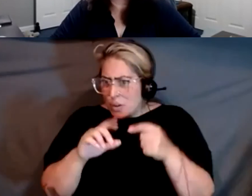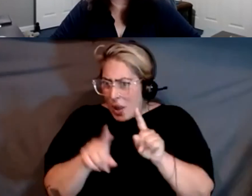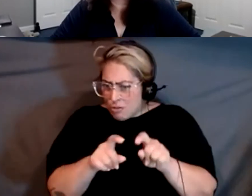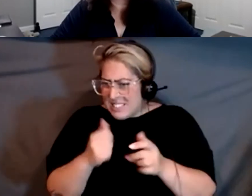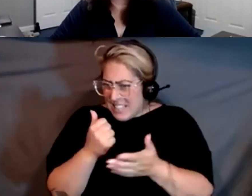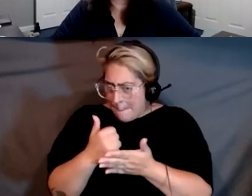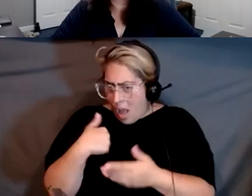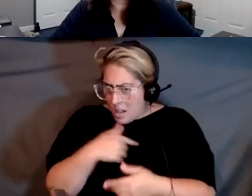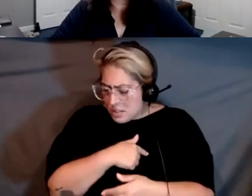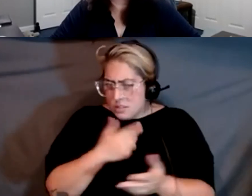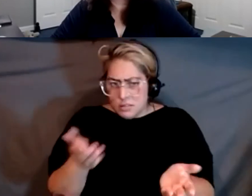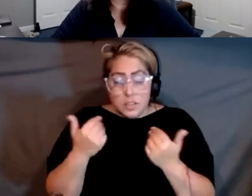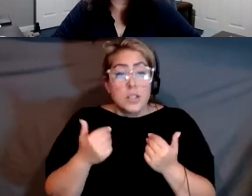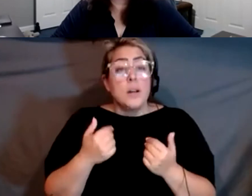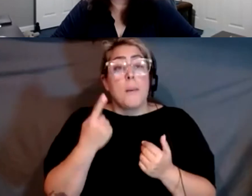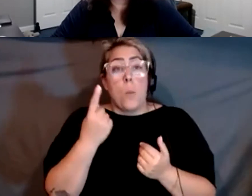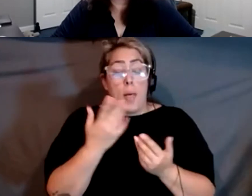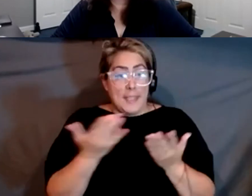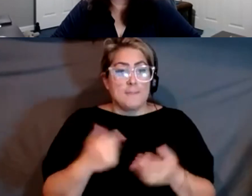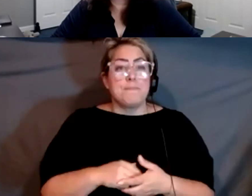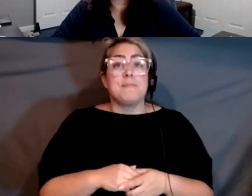if you tell us may be a bit more on what other policy